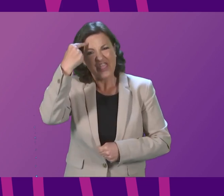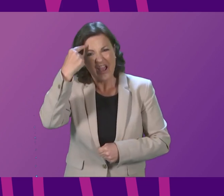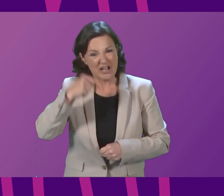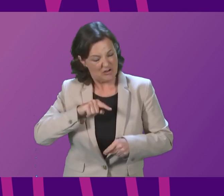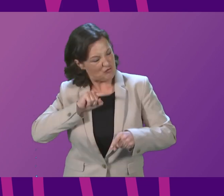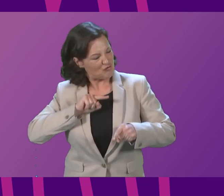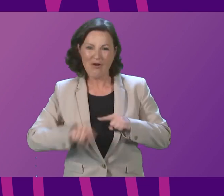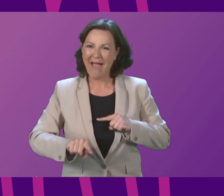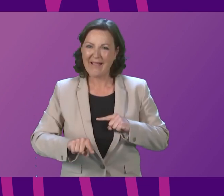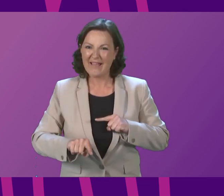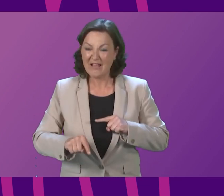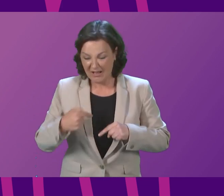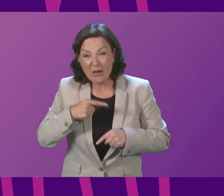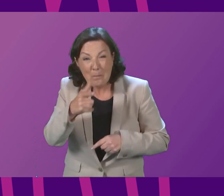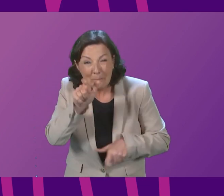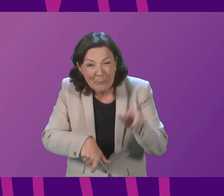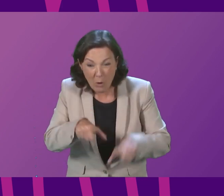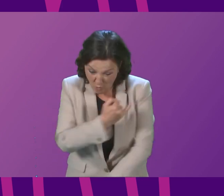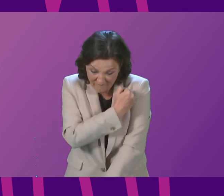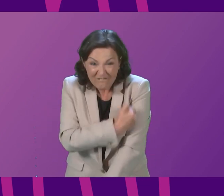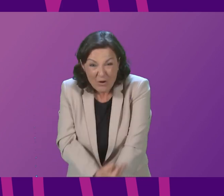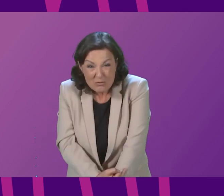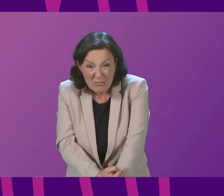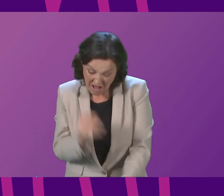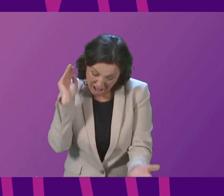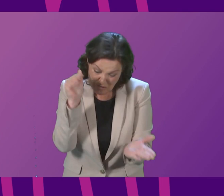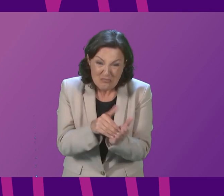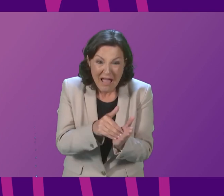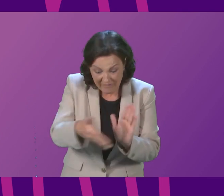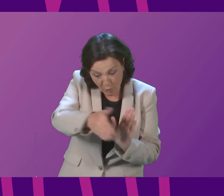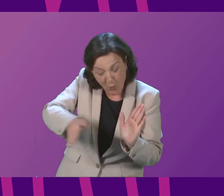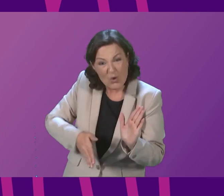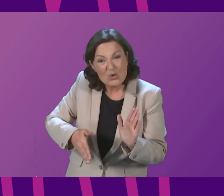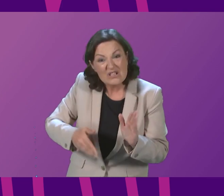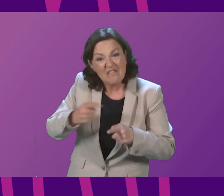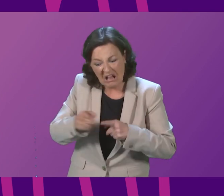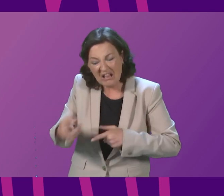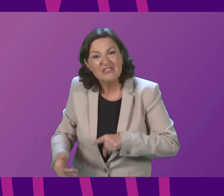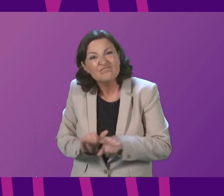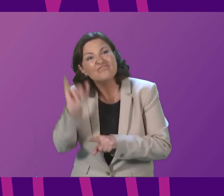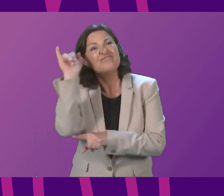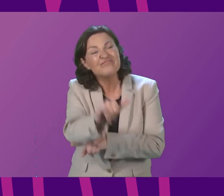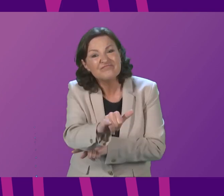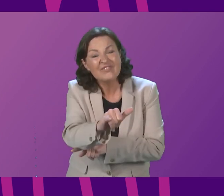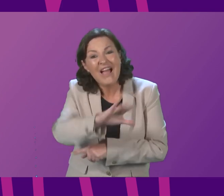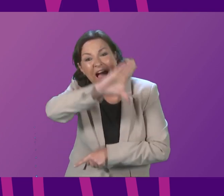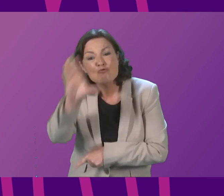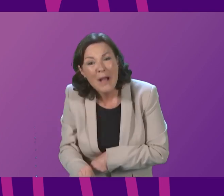own base by deporting vulnerable people to Rwanda, which is utterly immoral. Independence is an alternative to that.